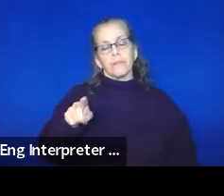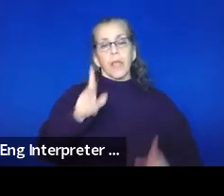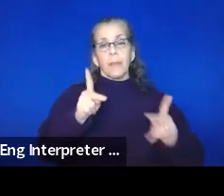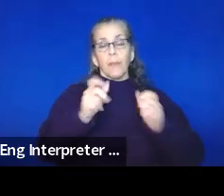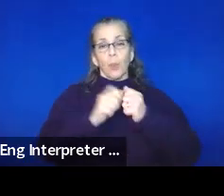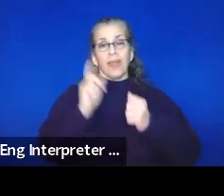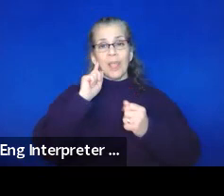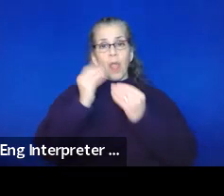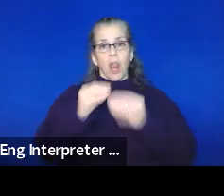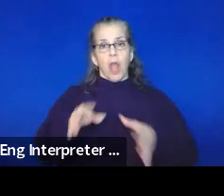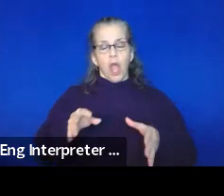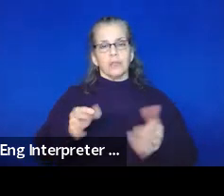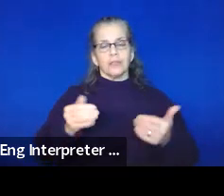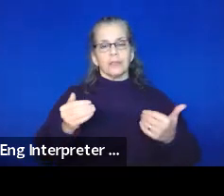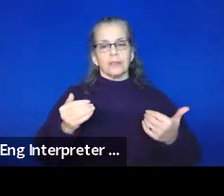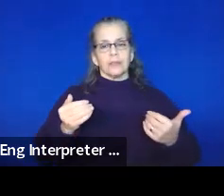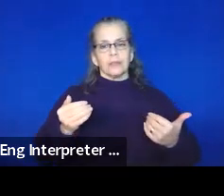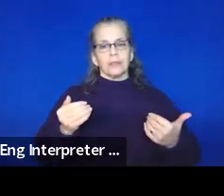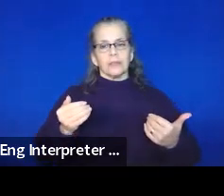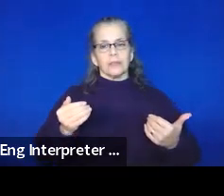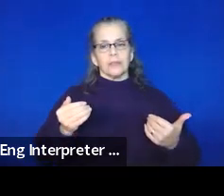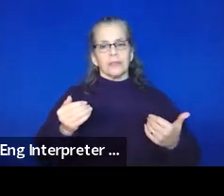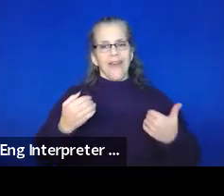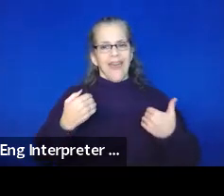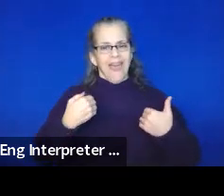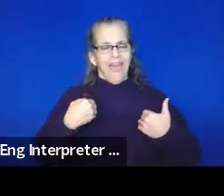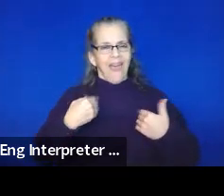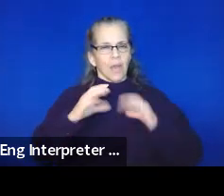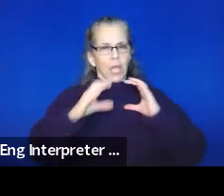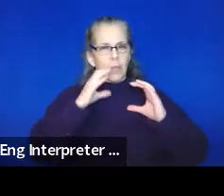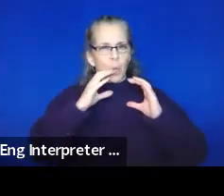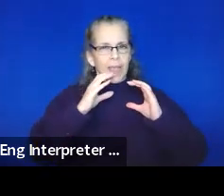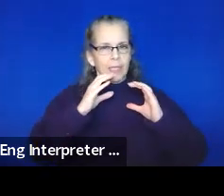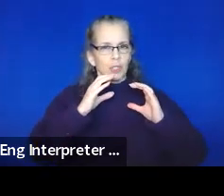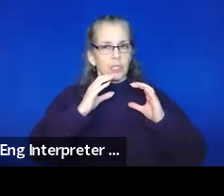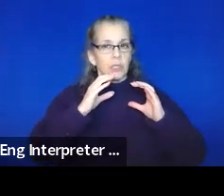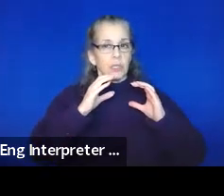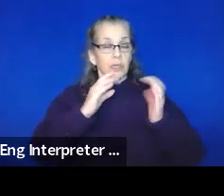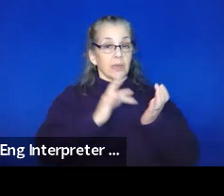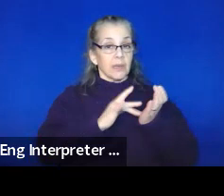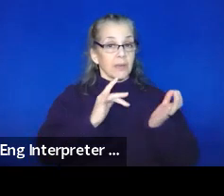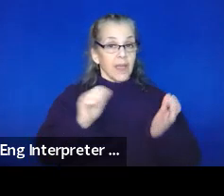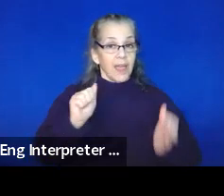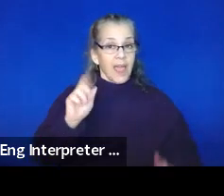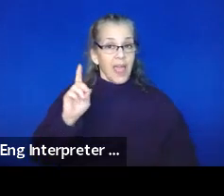have any kind of communication advantage from lip reading versus those who do not lip read,